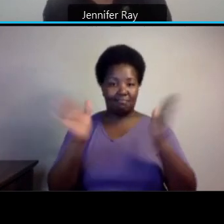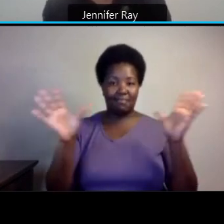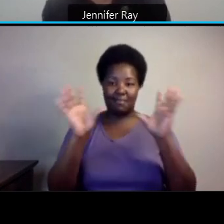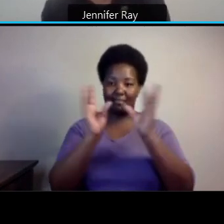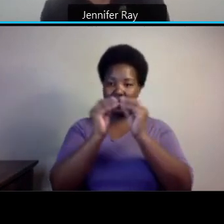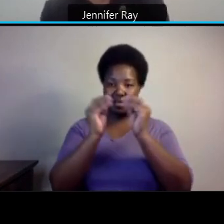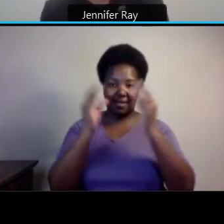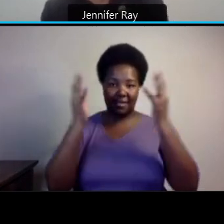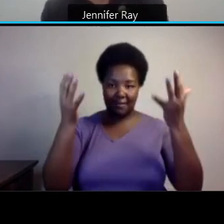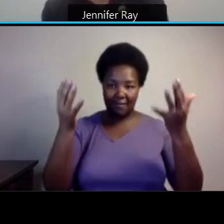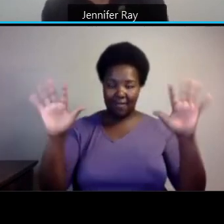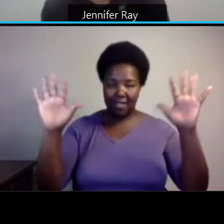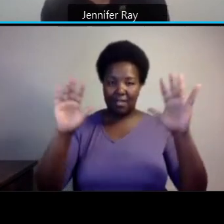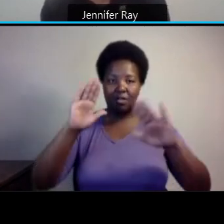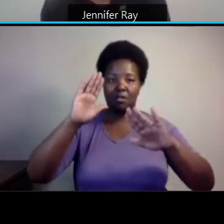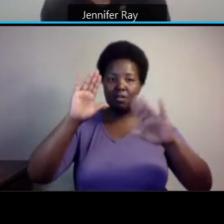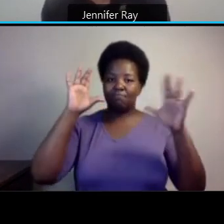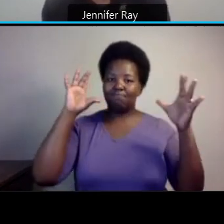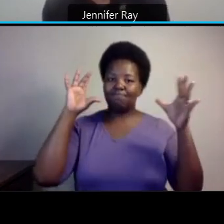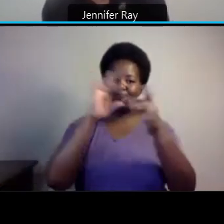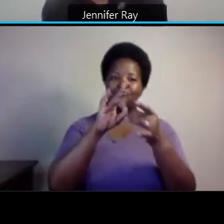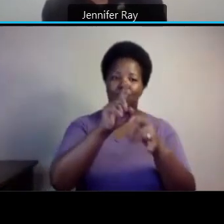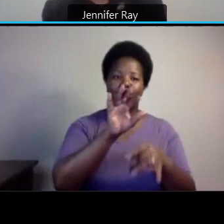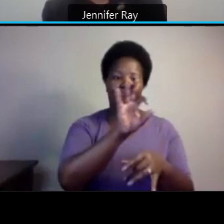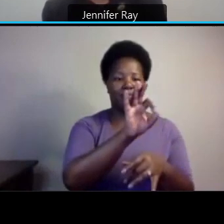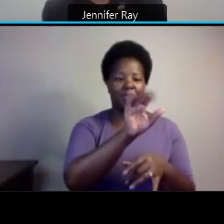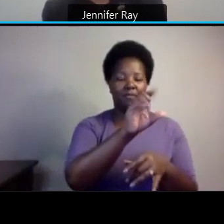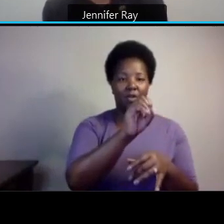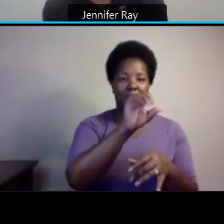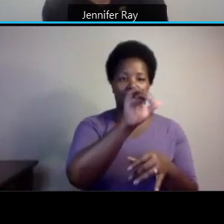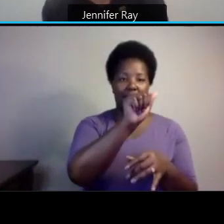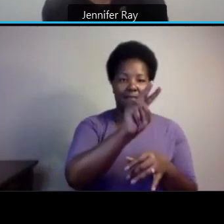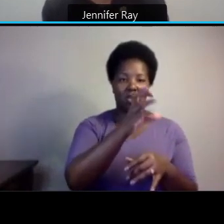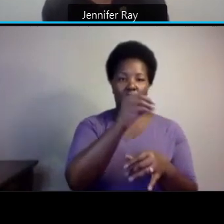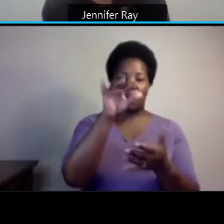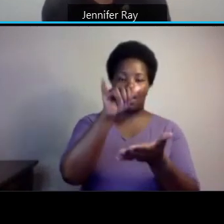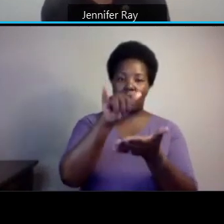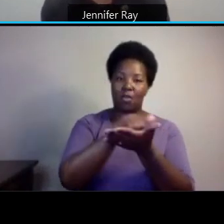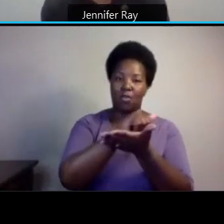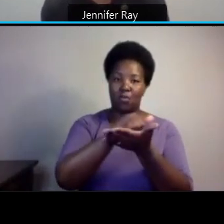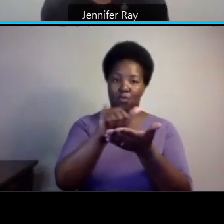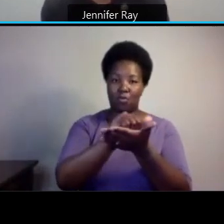the florida avenue new york avenue northeast intersection final design again thank you